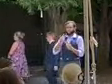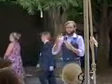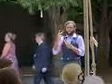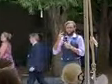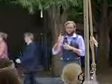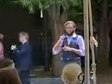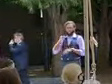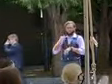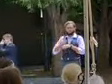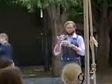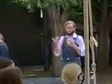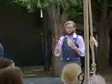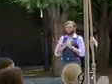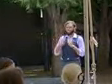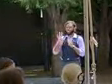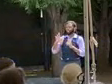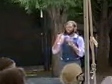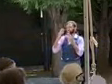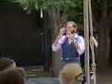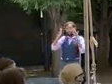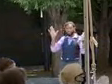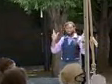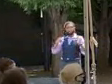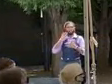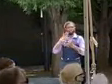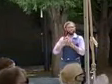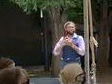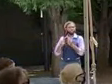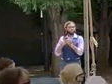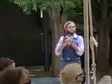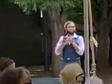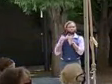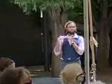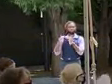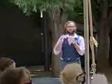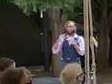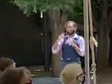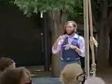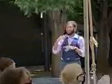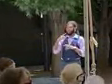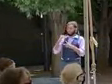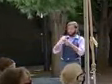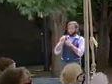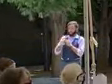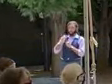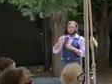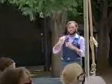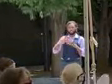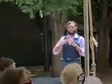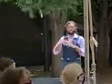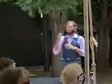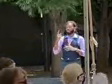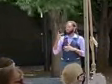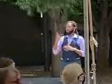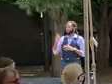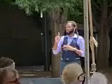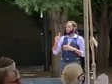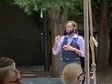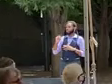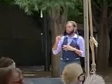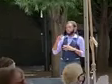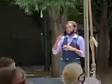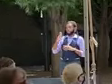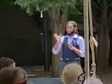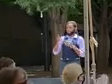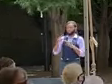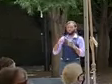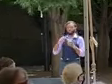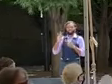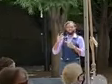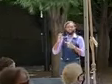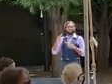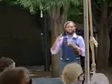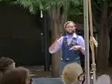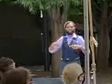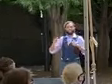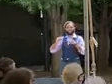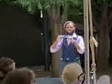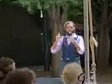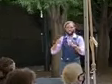And without his openness, belief in equality and allyship with the disability community, the Prologue Room and the FDRwheelchair statue would not be here either.